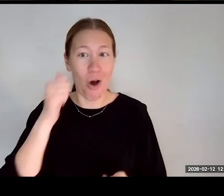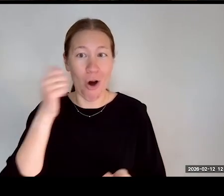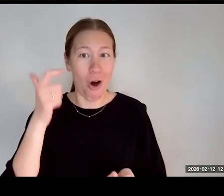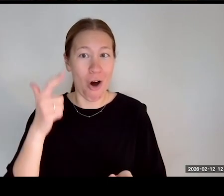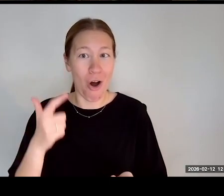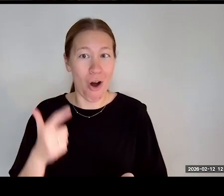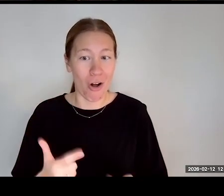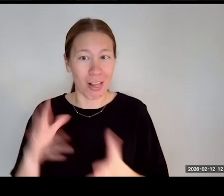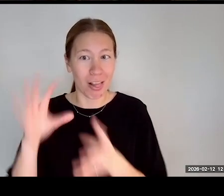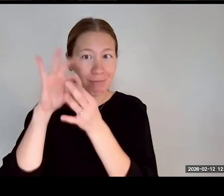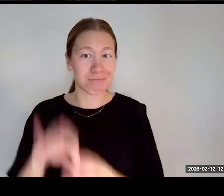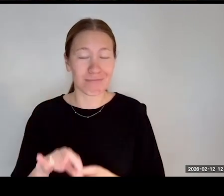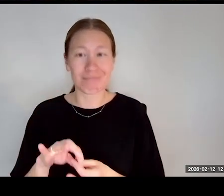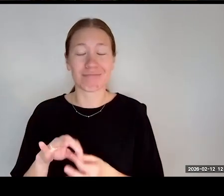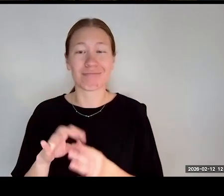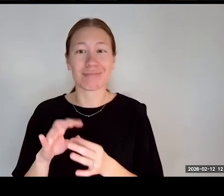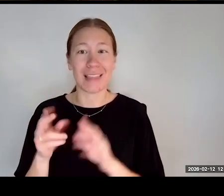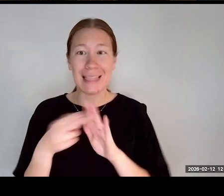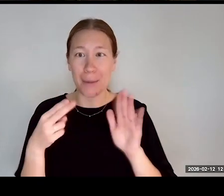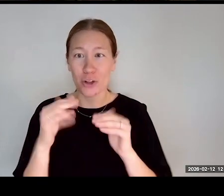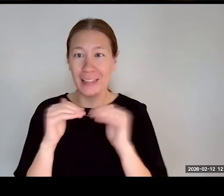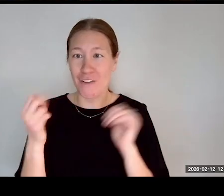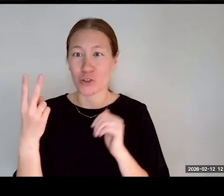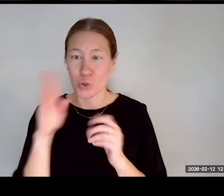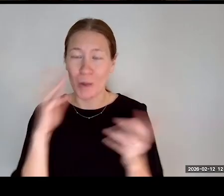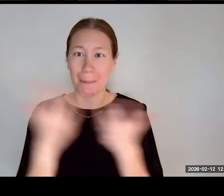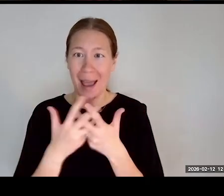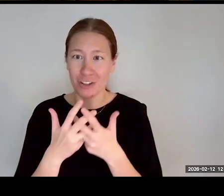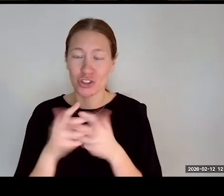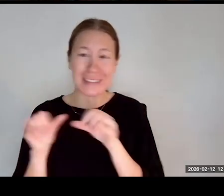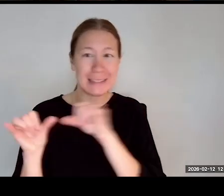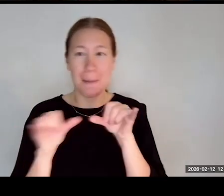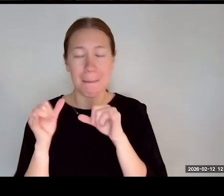of the heading level twos in the documents. So all of the styling is going to change and that can save you time.